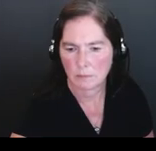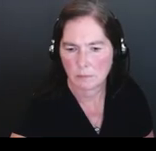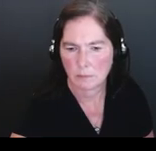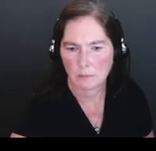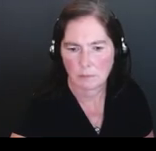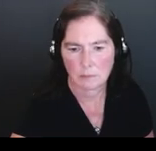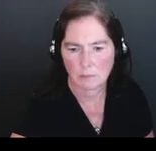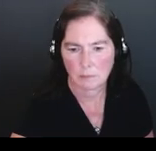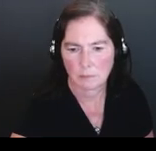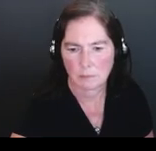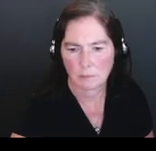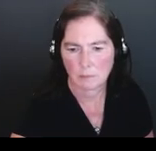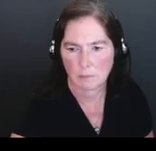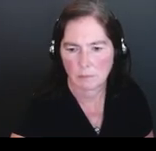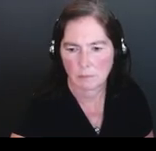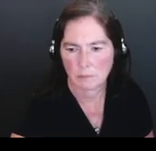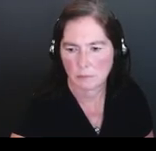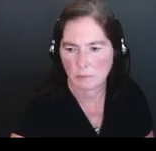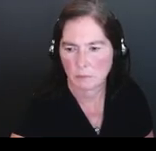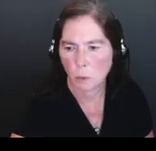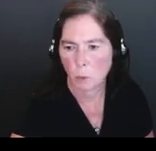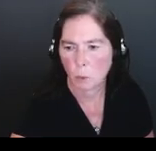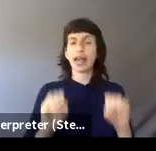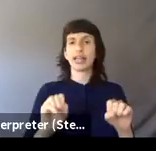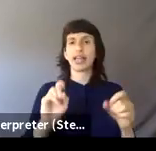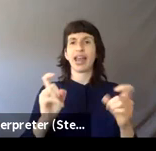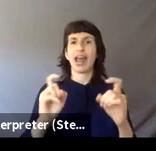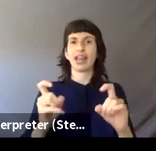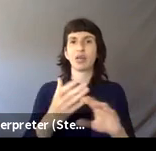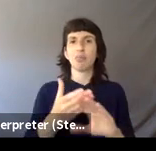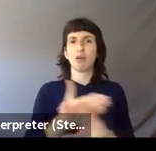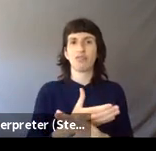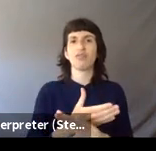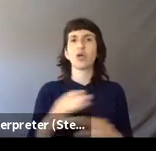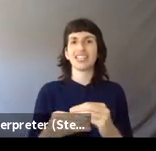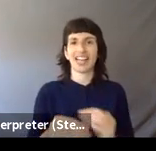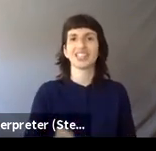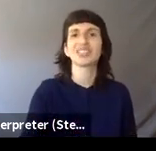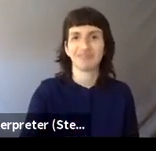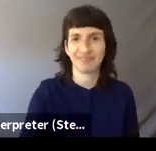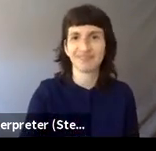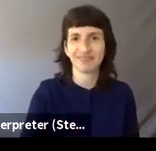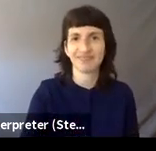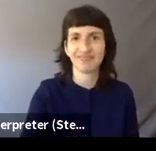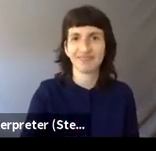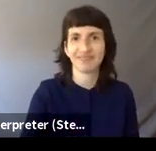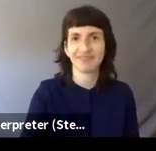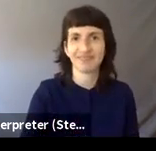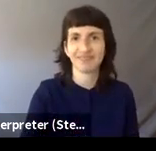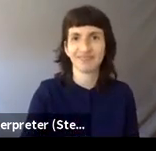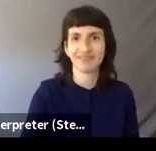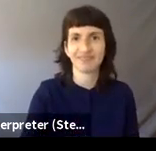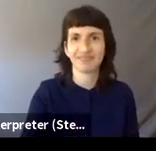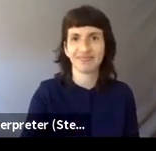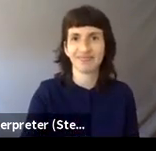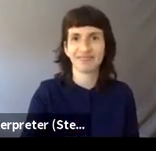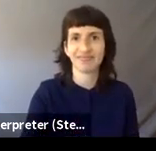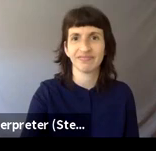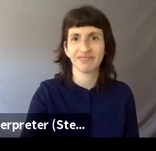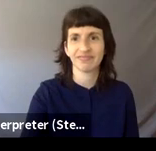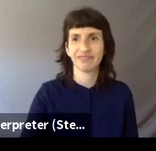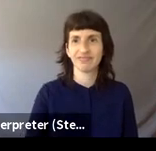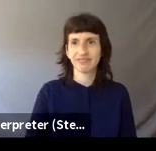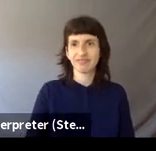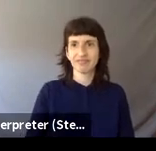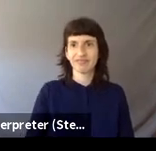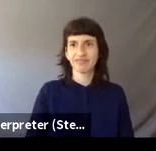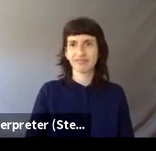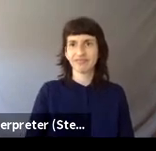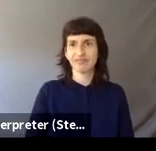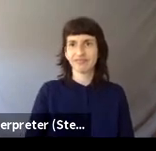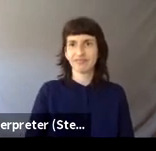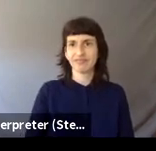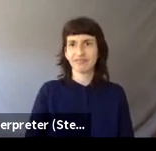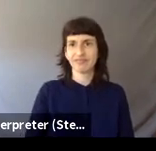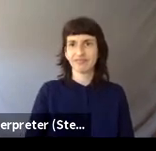so we can see. But we'll start from scratch as well.